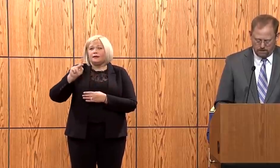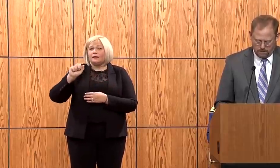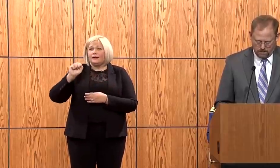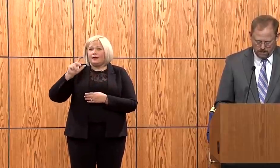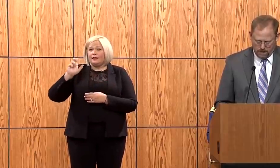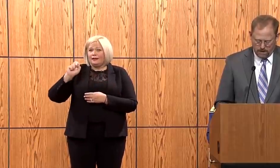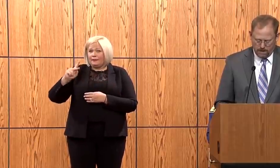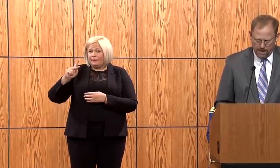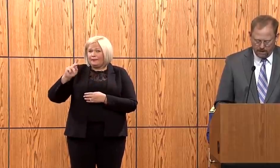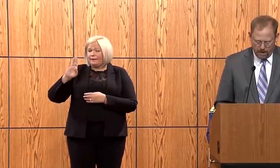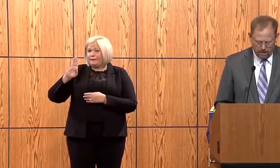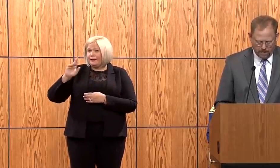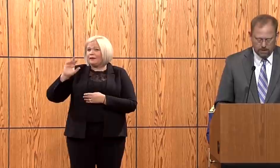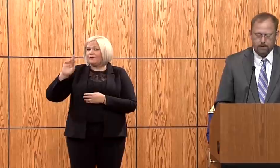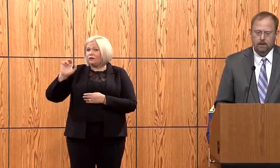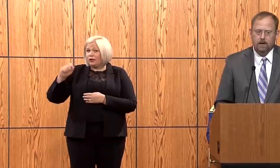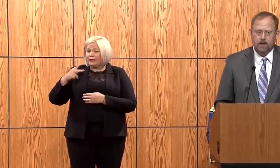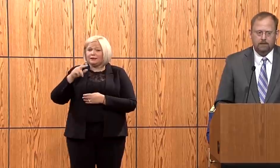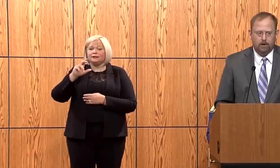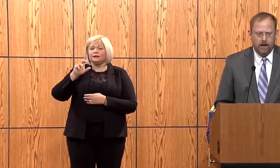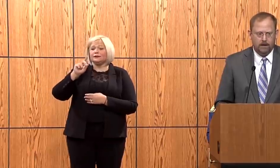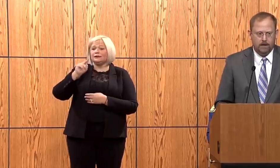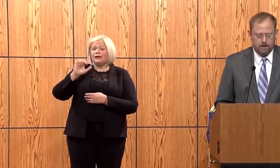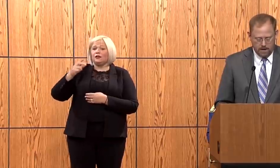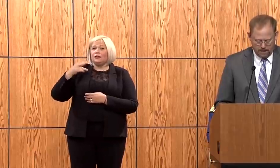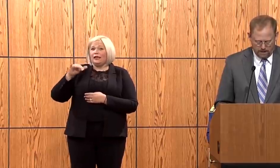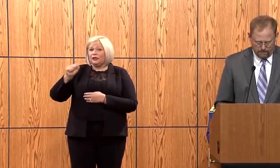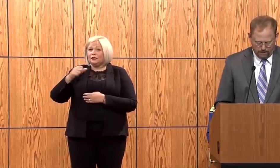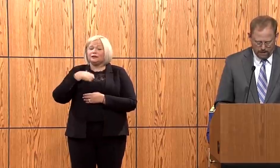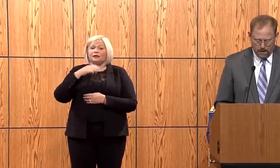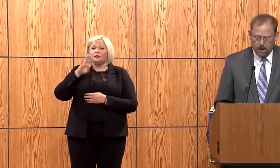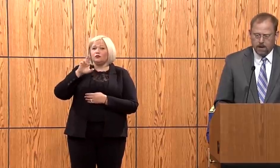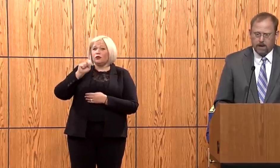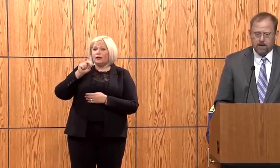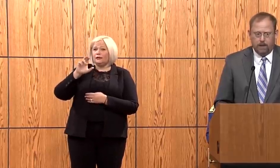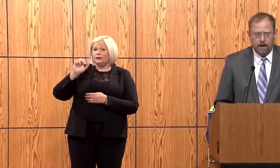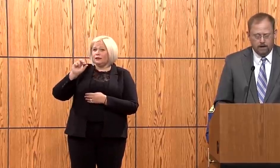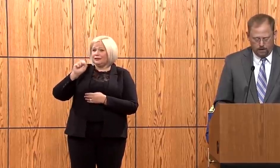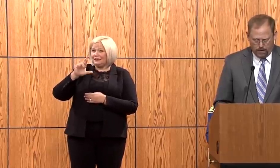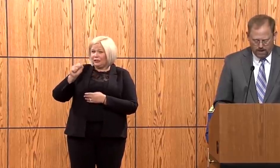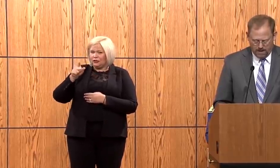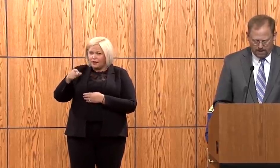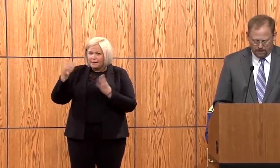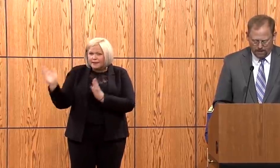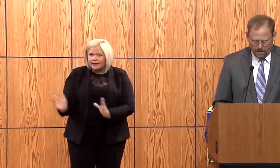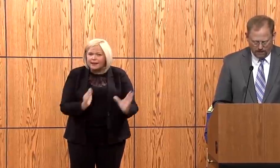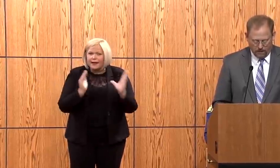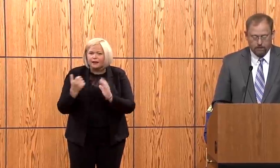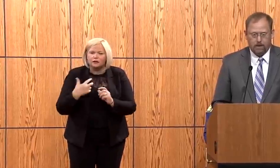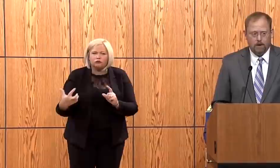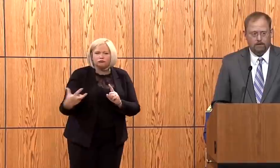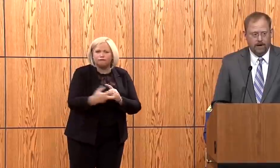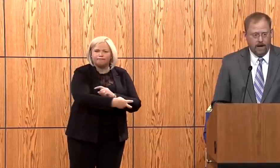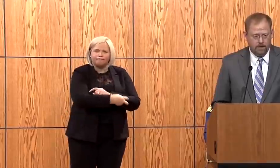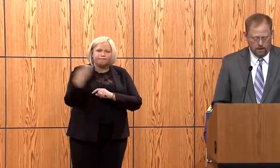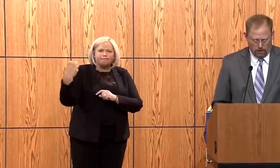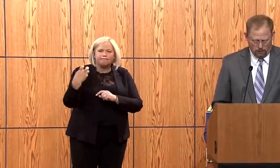UNSEALED THIS MORNING, ADAM FOX, BARRY CROFT, TY GARBIN, KALEB